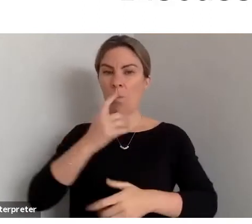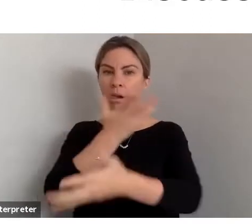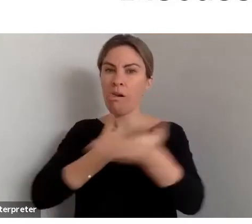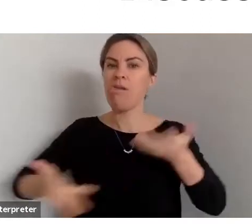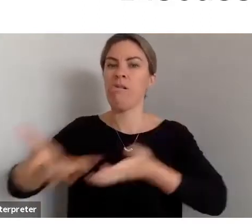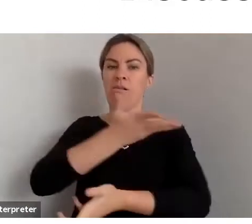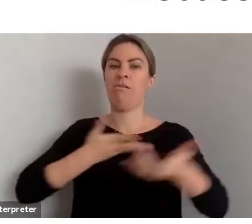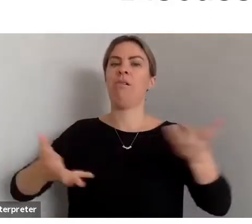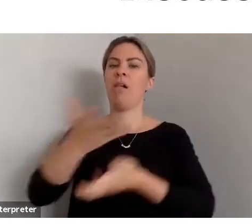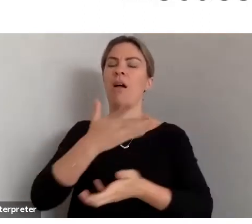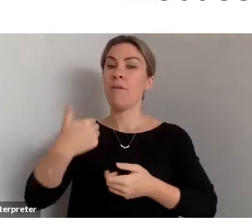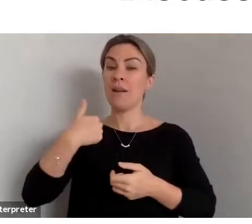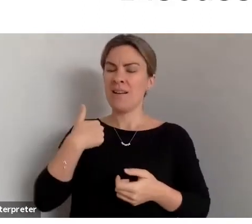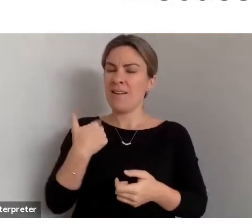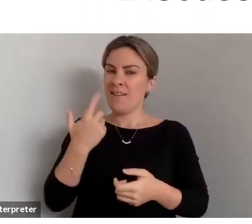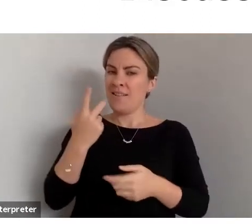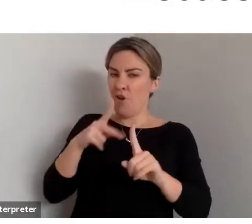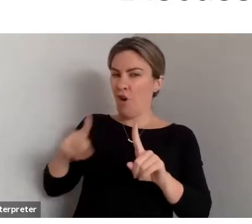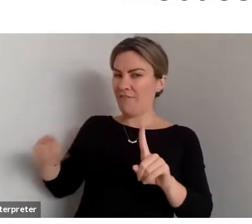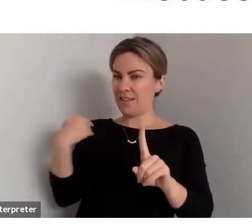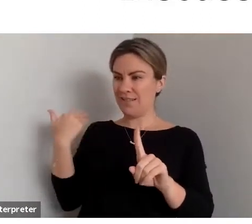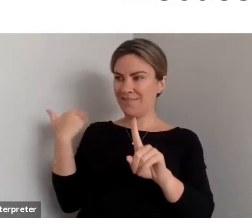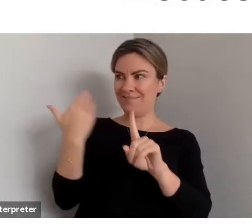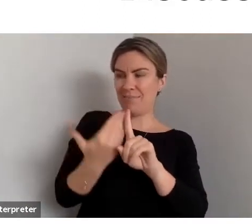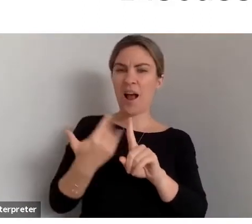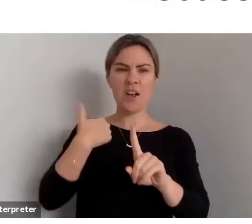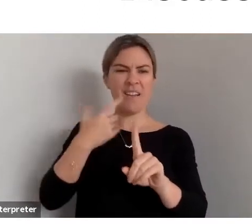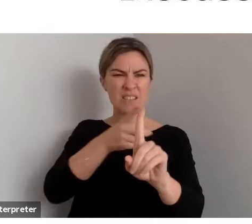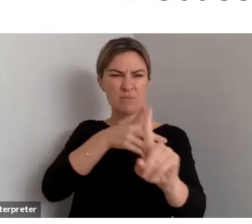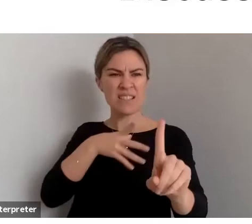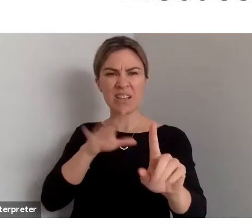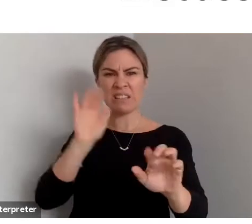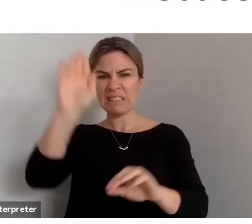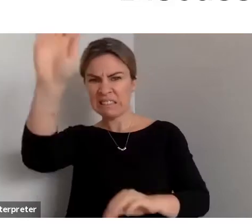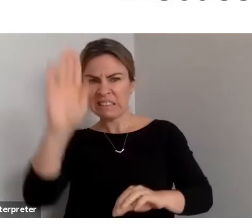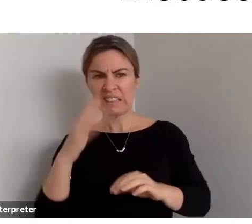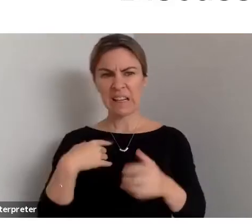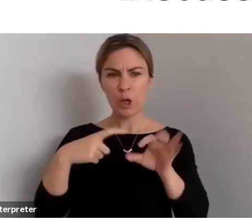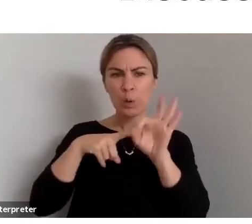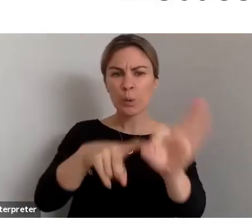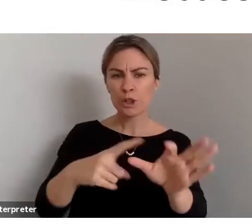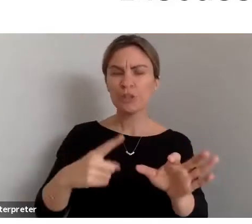I do these chats, I have specific questions that I would like answered, so I have left time at the end.